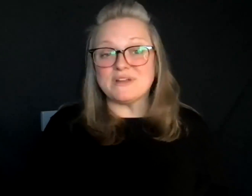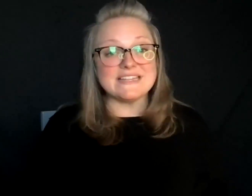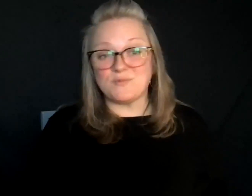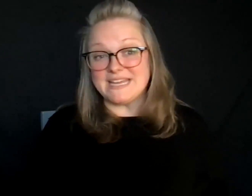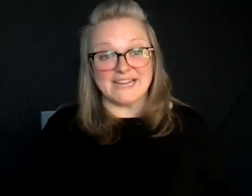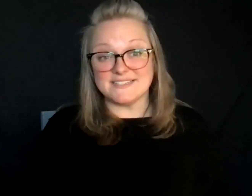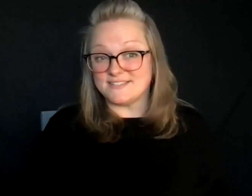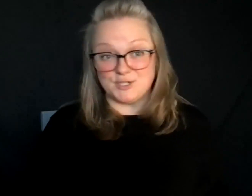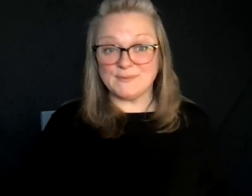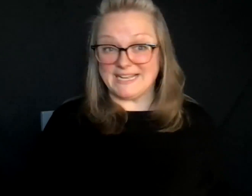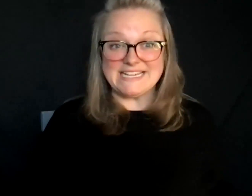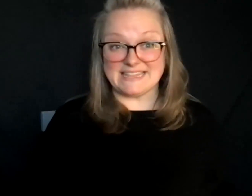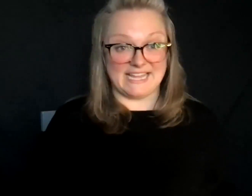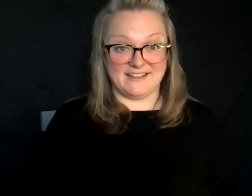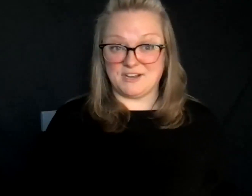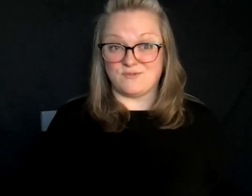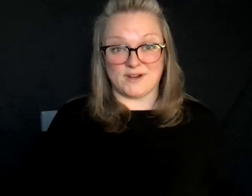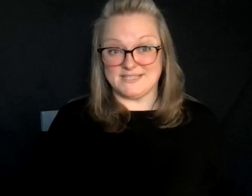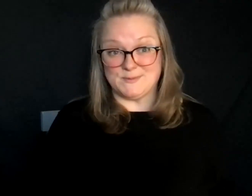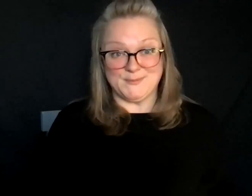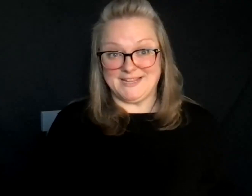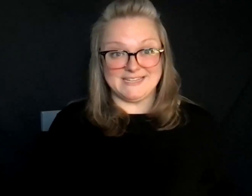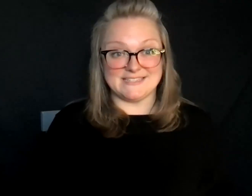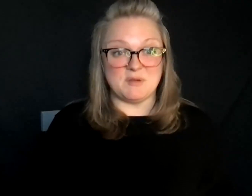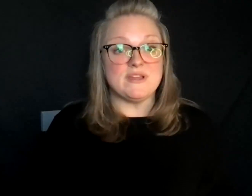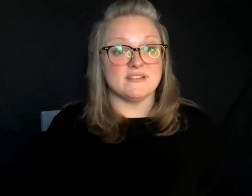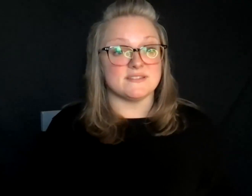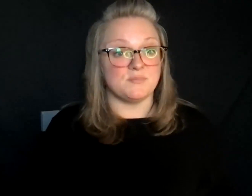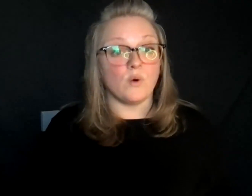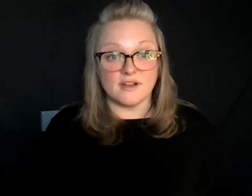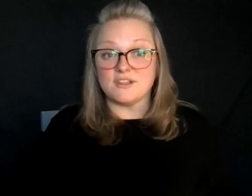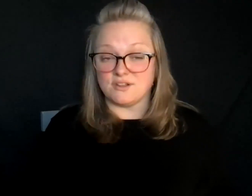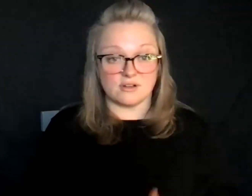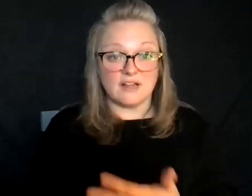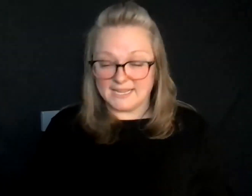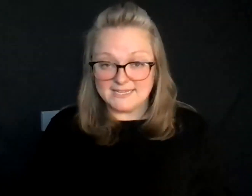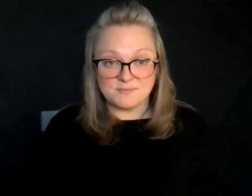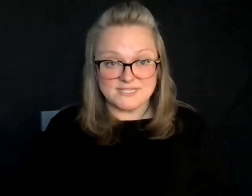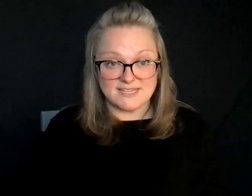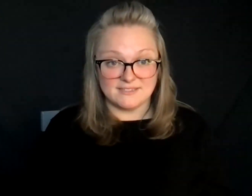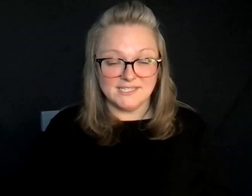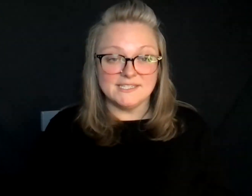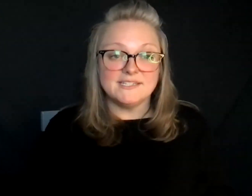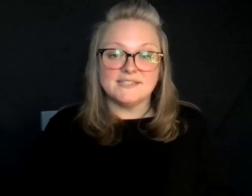WORK WITH YOU. I MEAN, REALLY WE CAN'T DO ANYTHING, YOU KNOW, FOR HIS